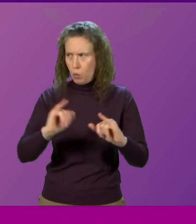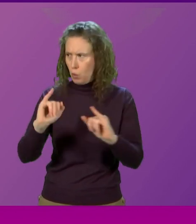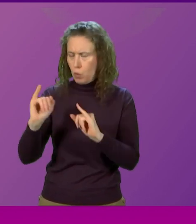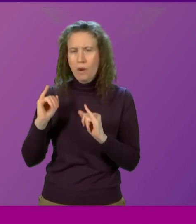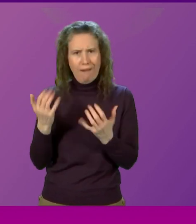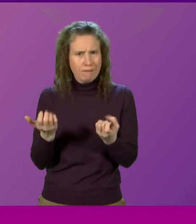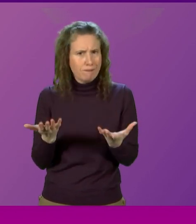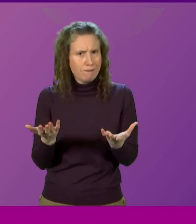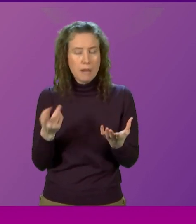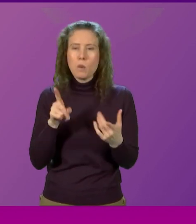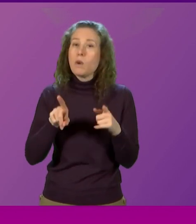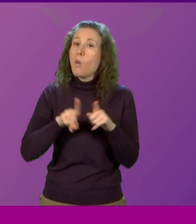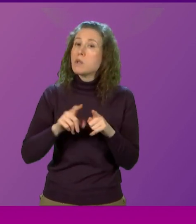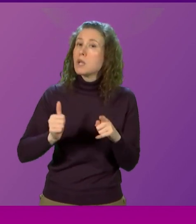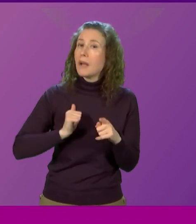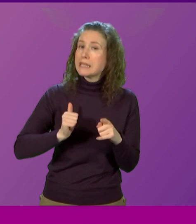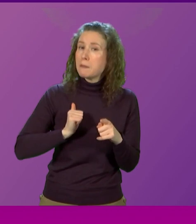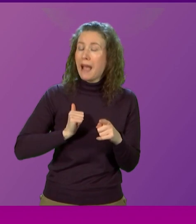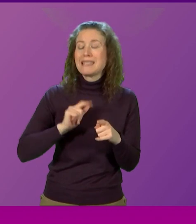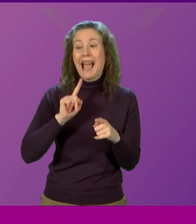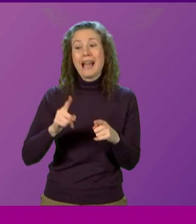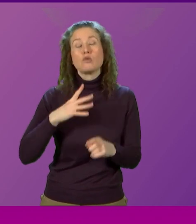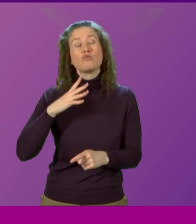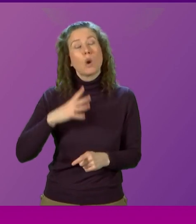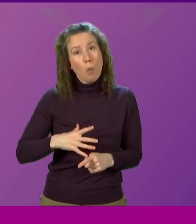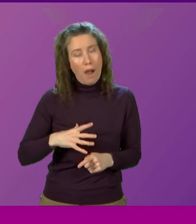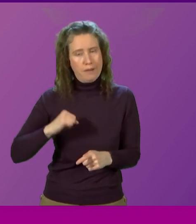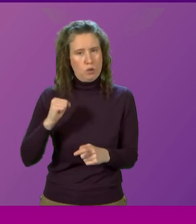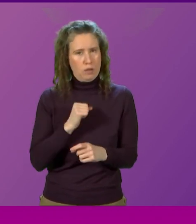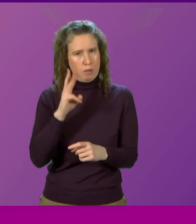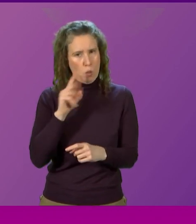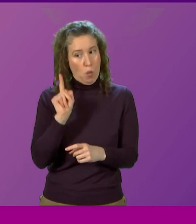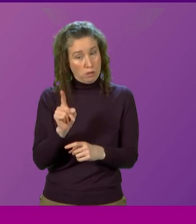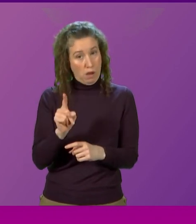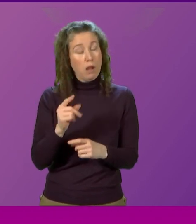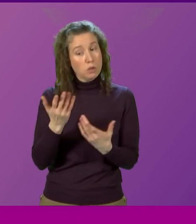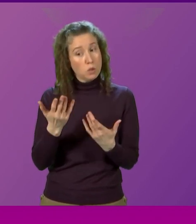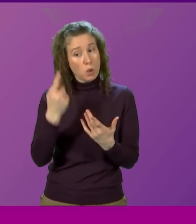However, we also expect and require Scottish Water to discharge other responsibilities